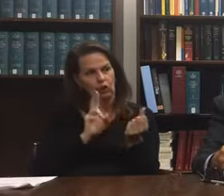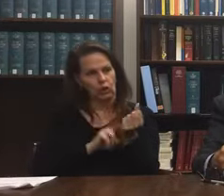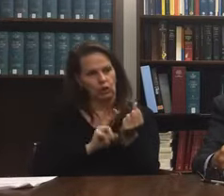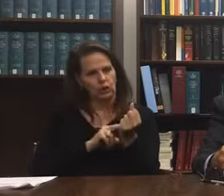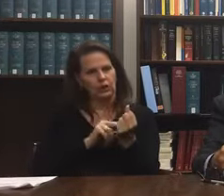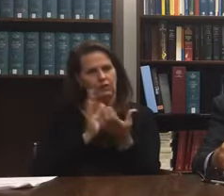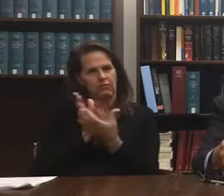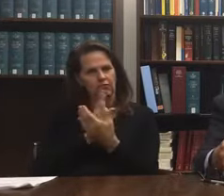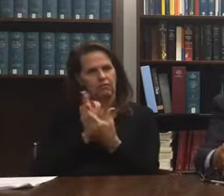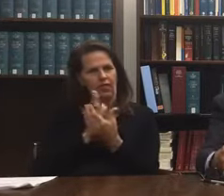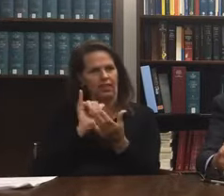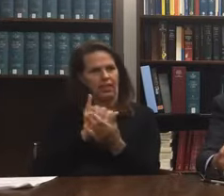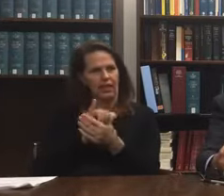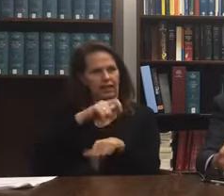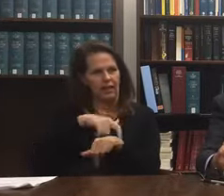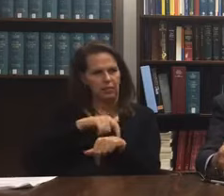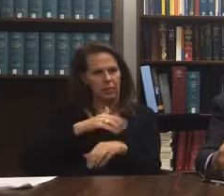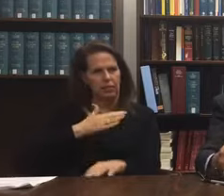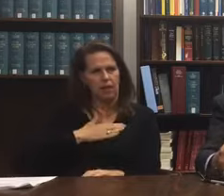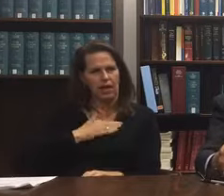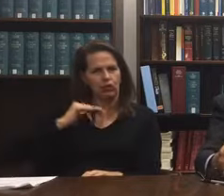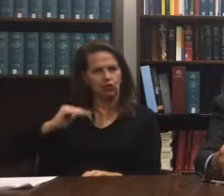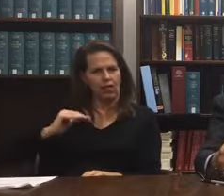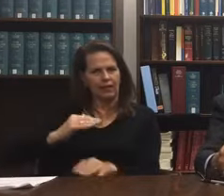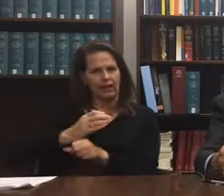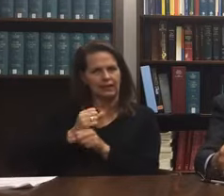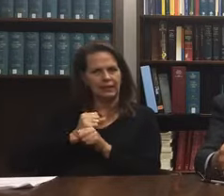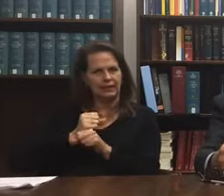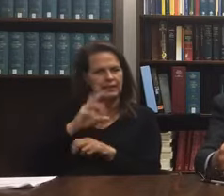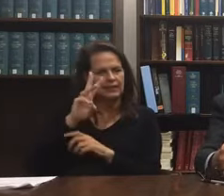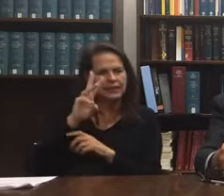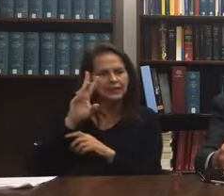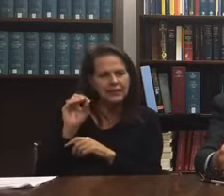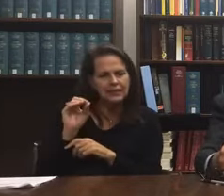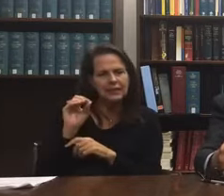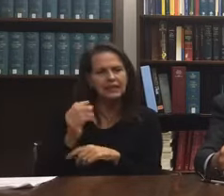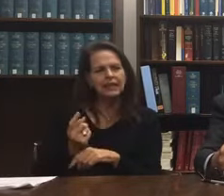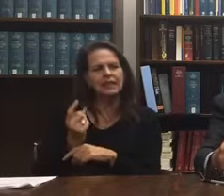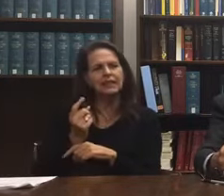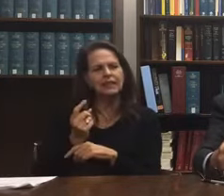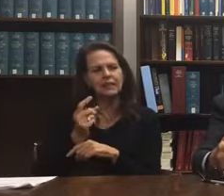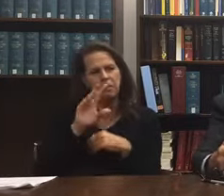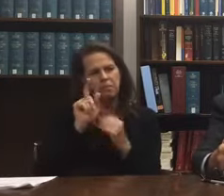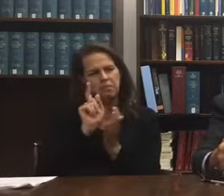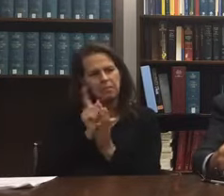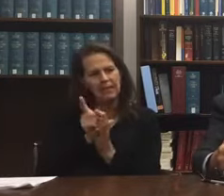arise my child gets six g-tubes if it g tube feeds a day between 8 & 8 that's 12